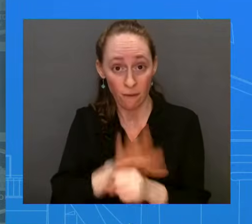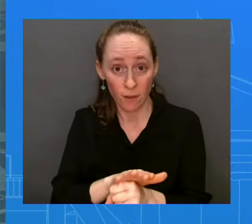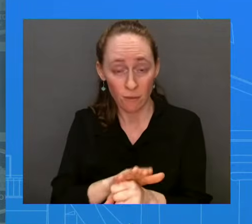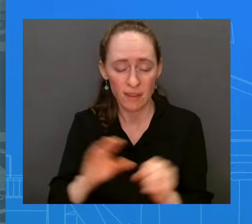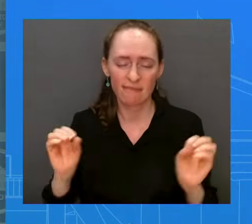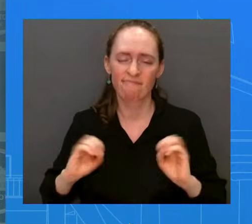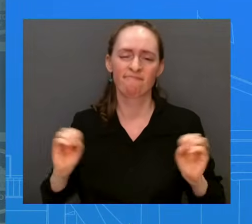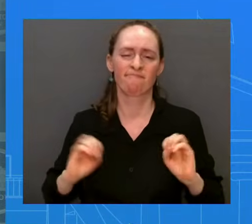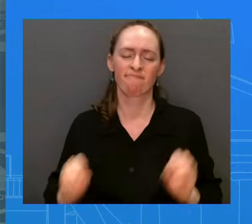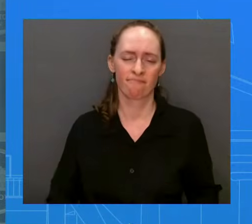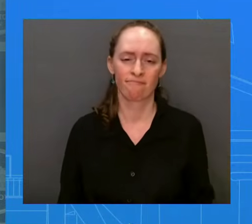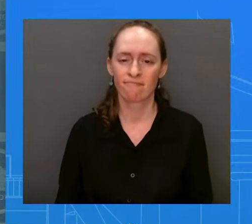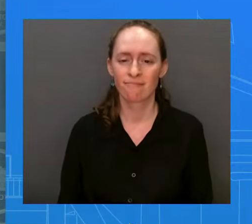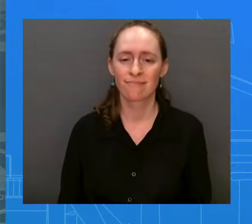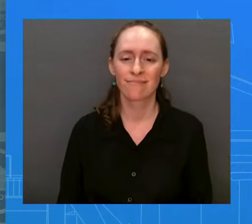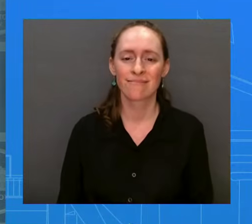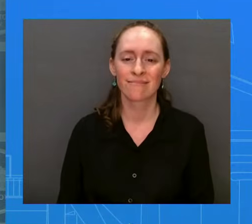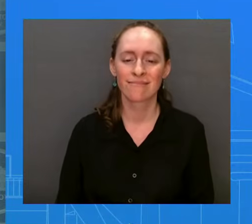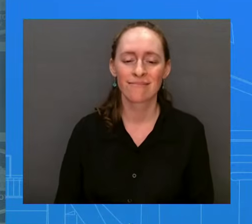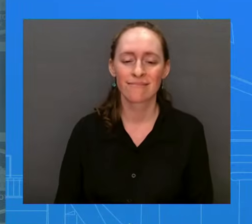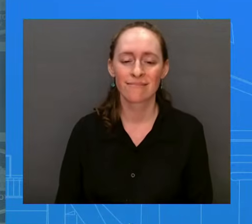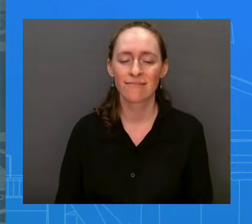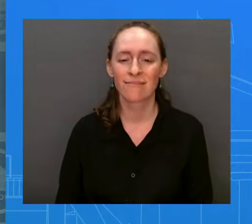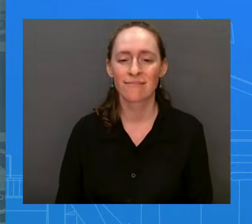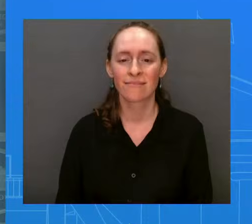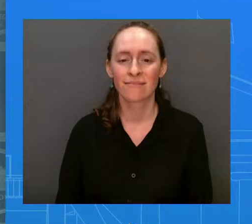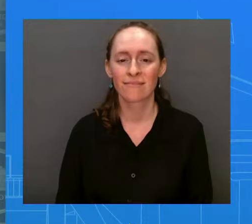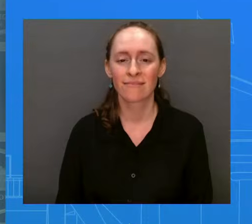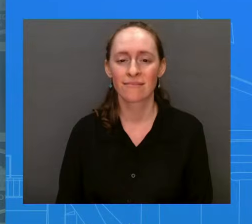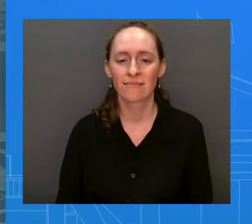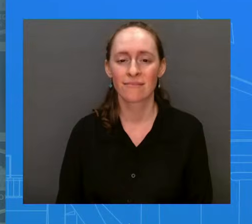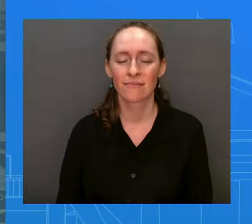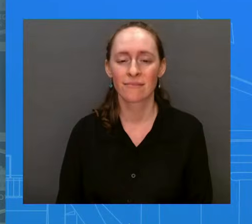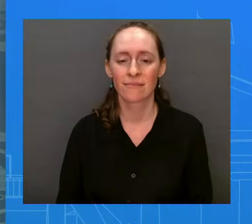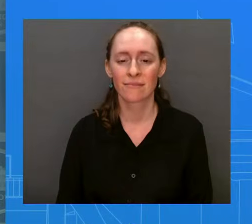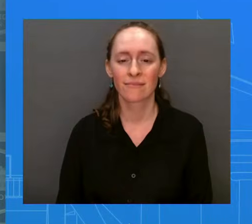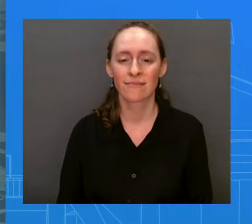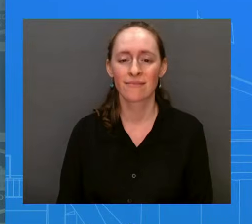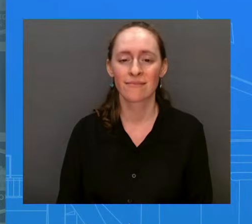the will of the of the Russians and Mr. Putin to try to do that.